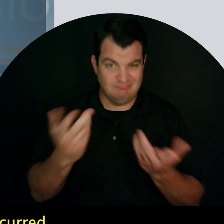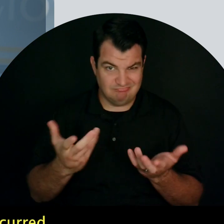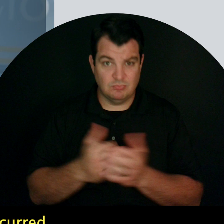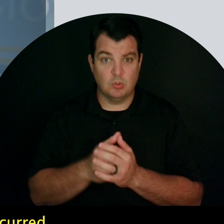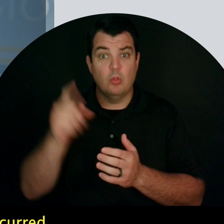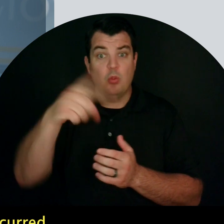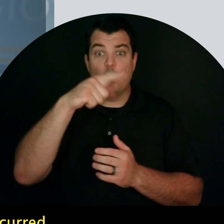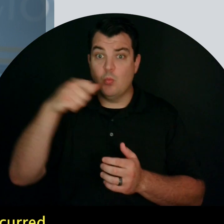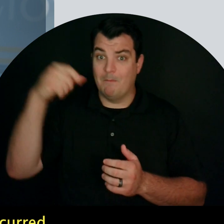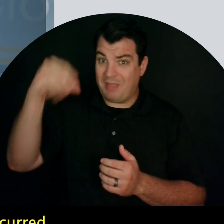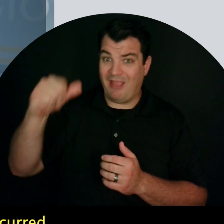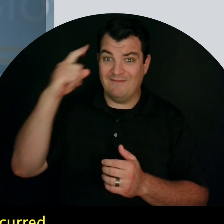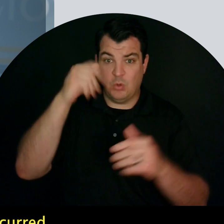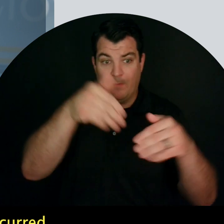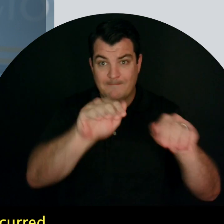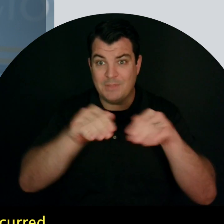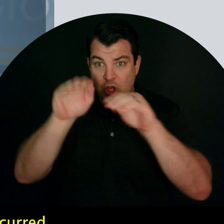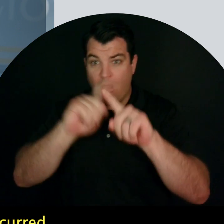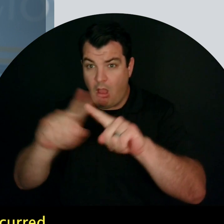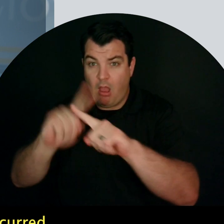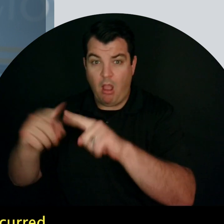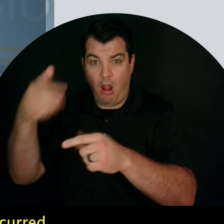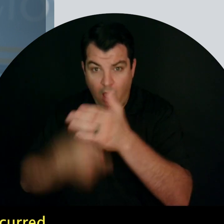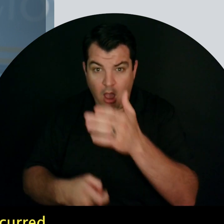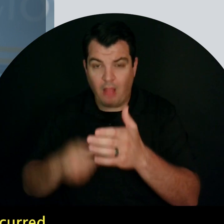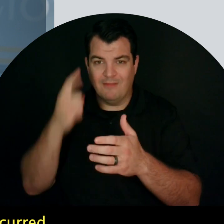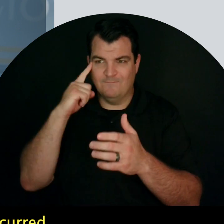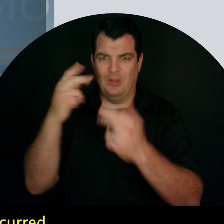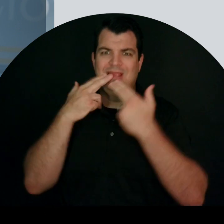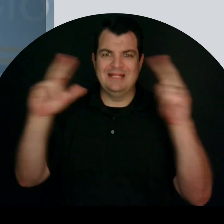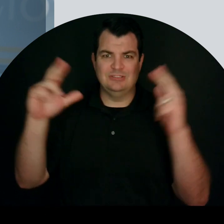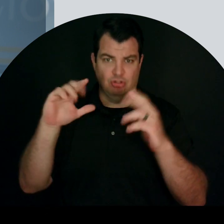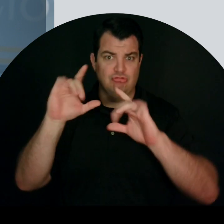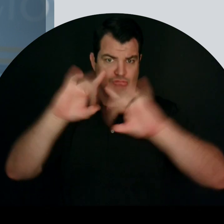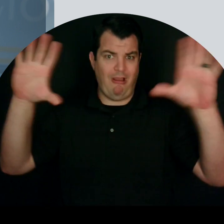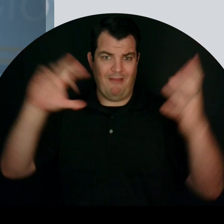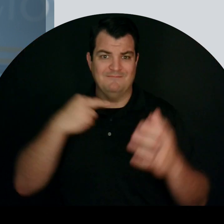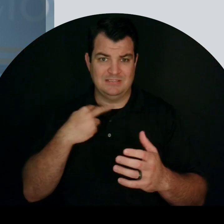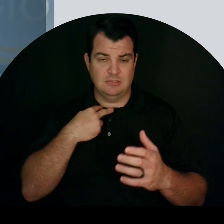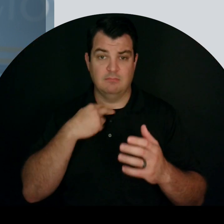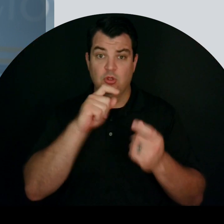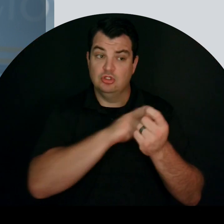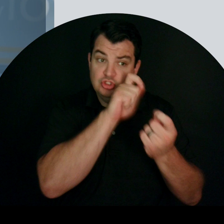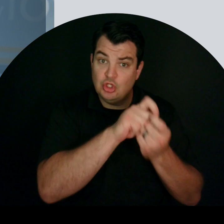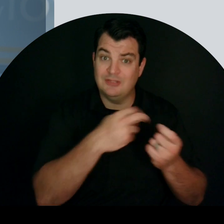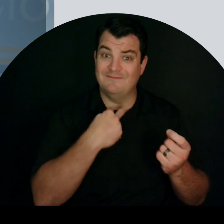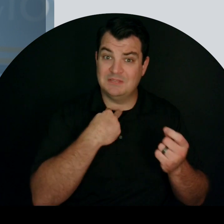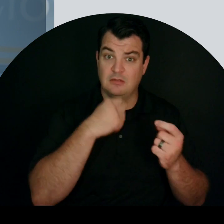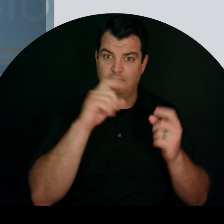those who paid for or incurred burial costs for an innocent crime victim, certain victims of unlawful imprisonment,